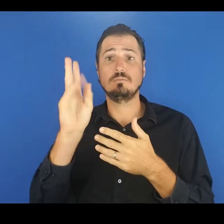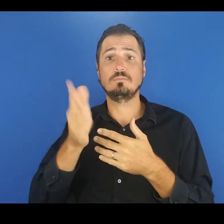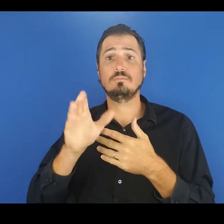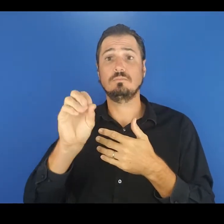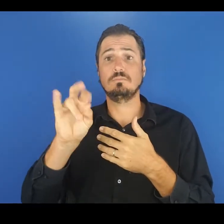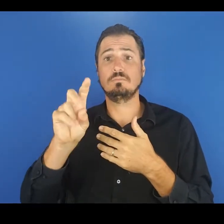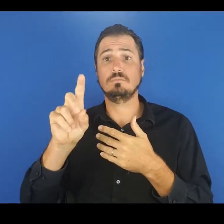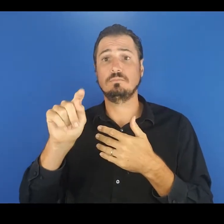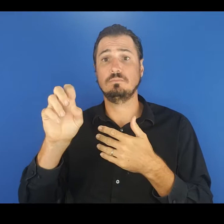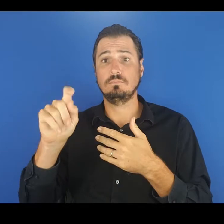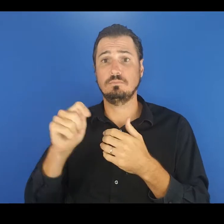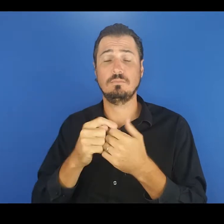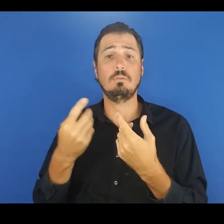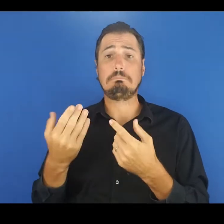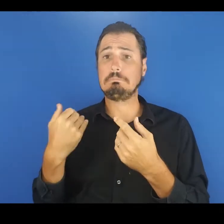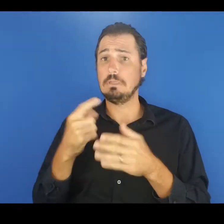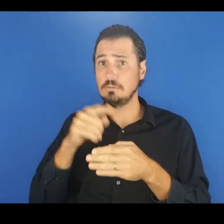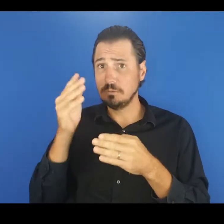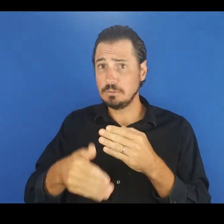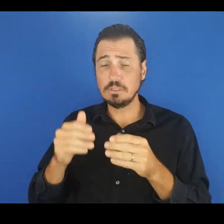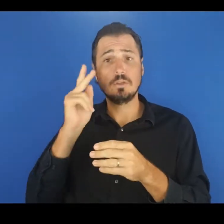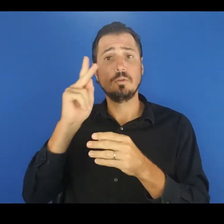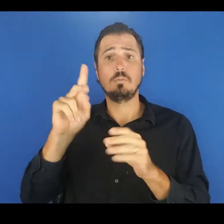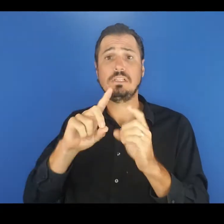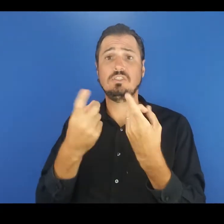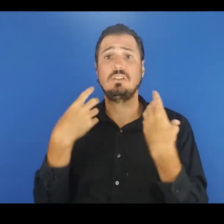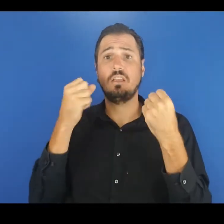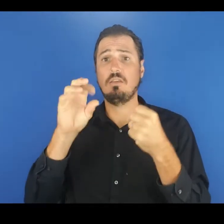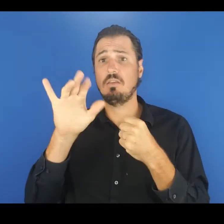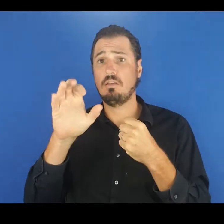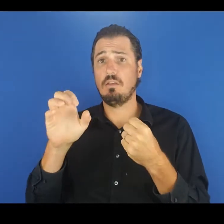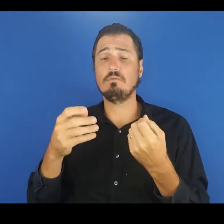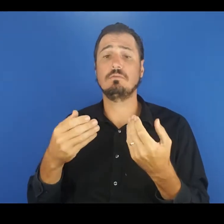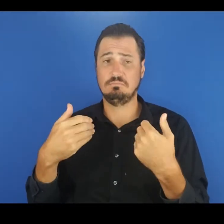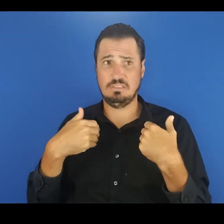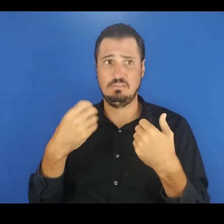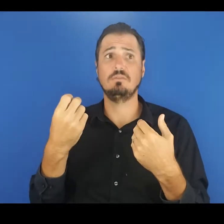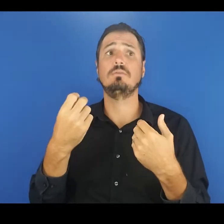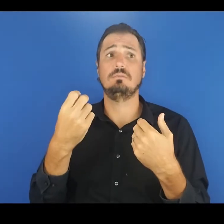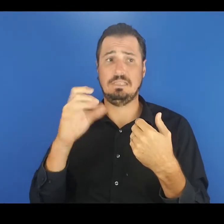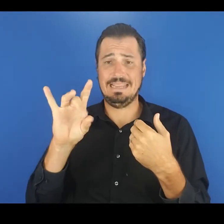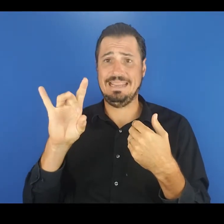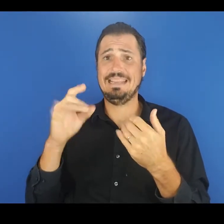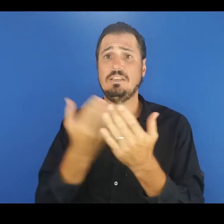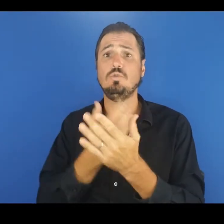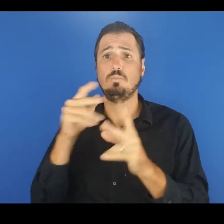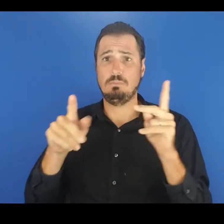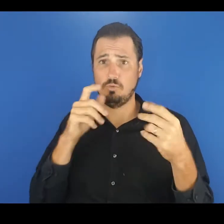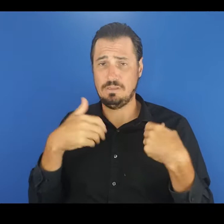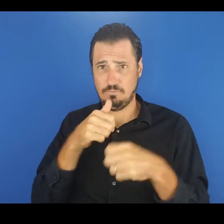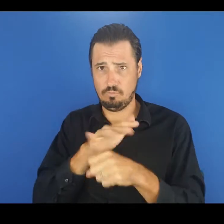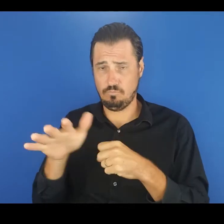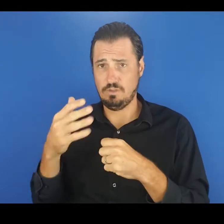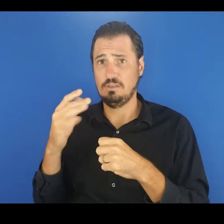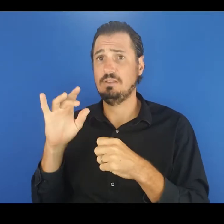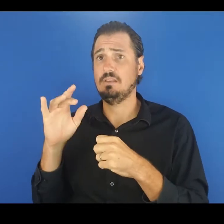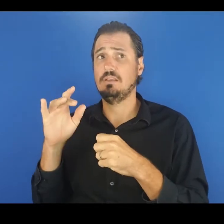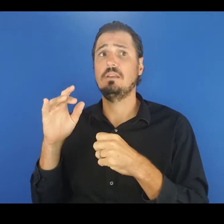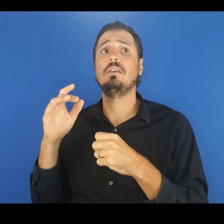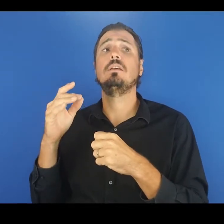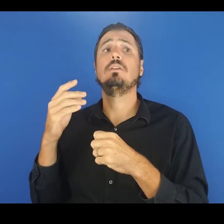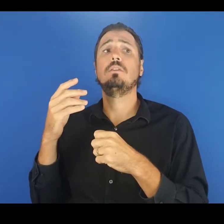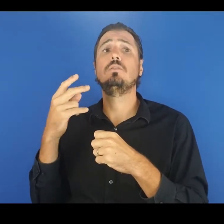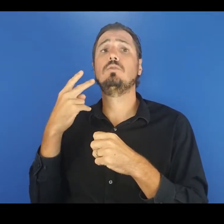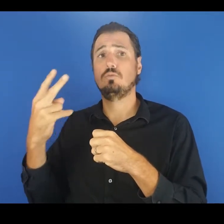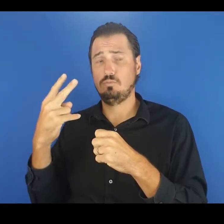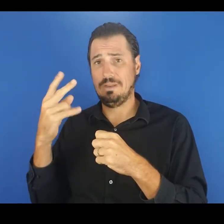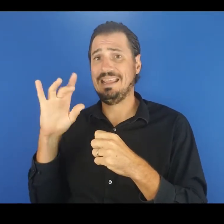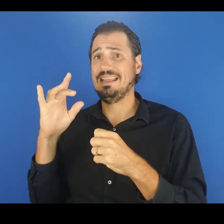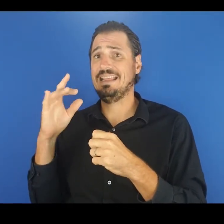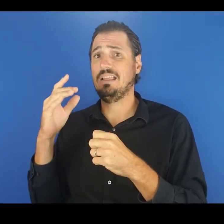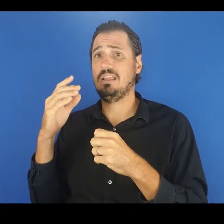Over the weekend, the Kauai District Health Office reported 12 new cases in eight adult residents, two resident children, and two adult visitors.